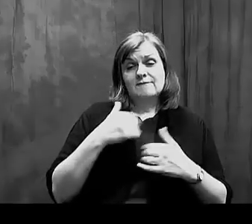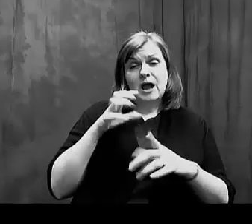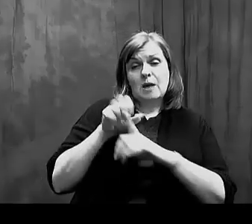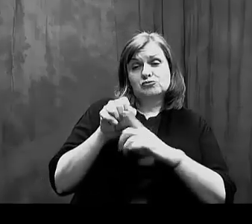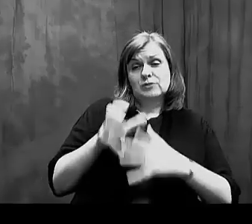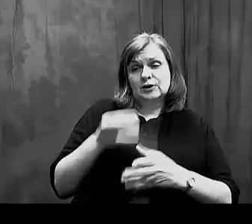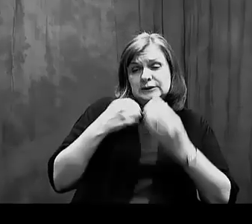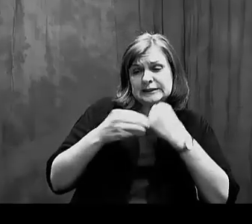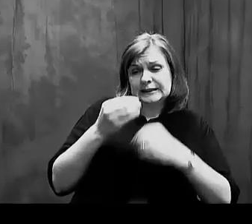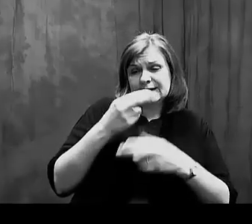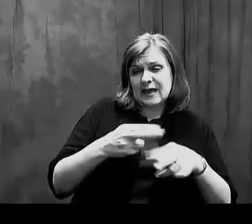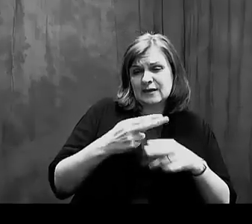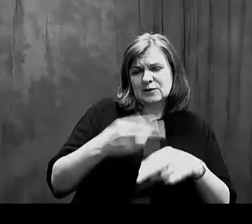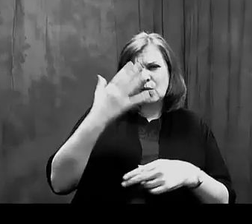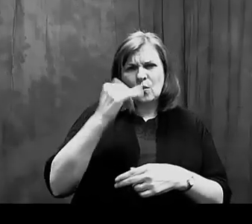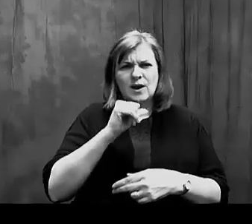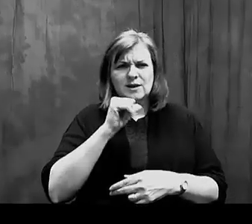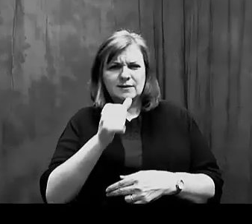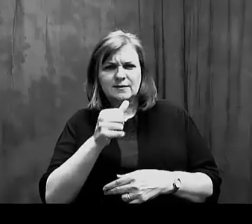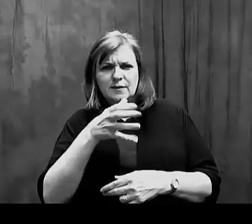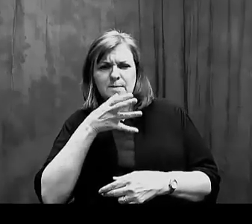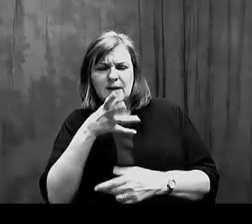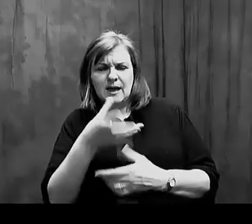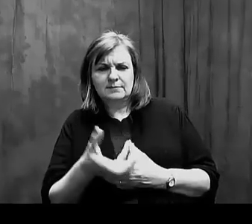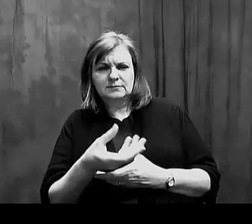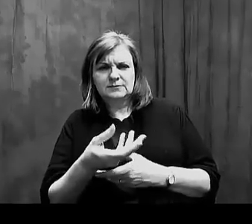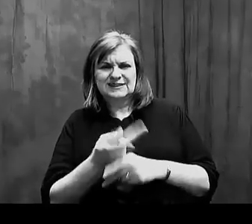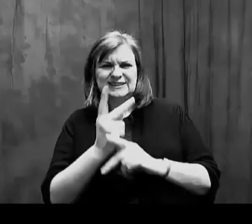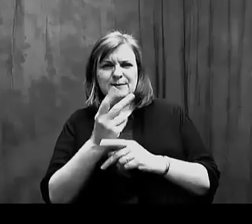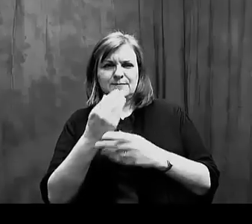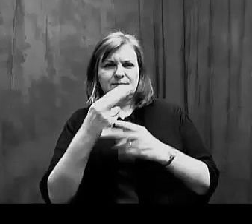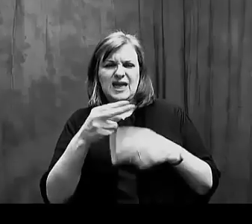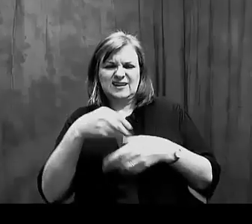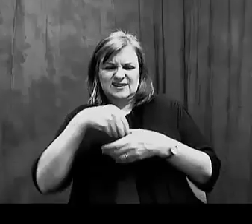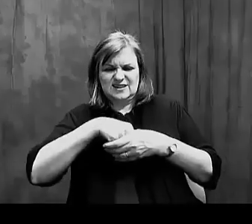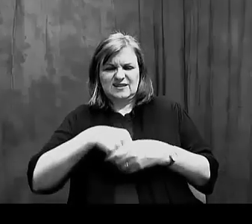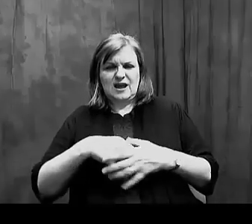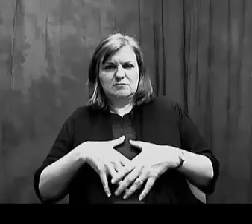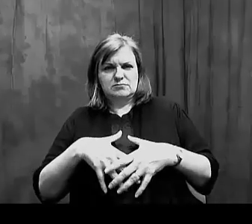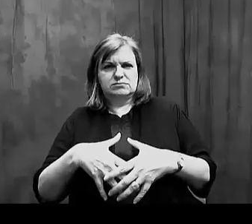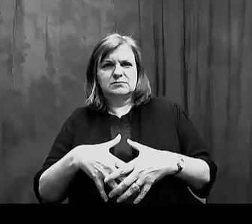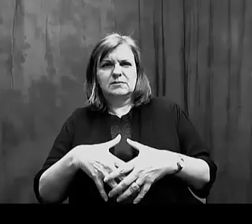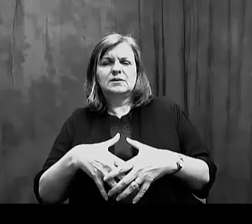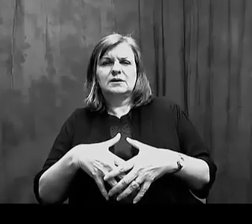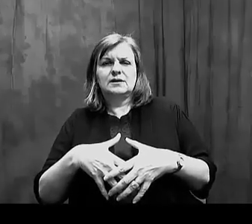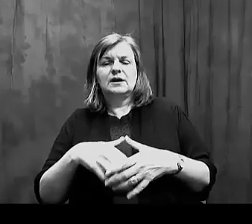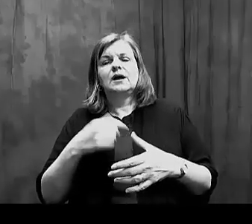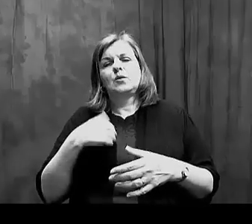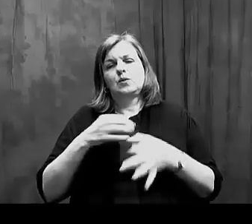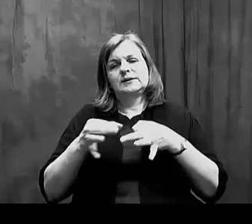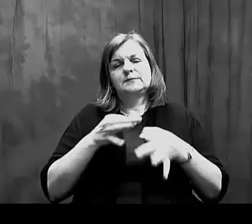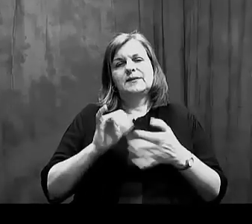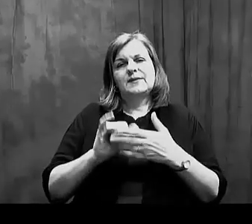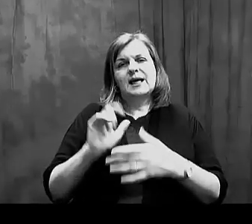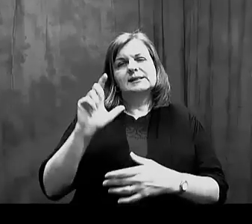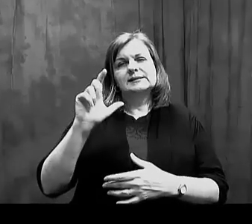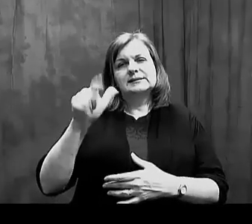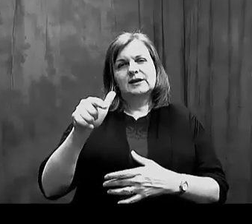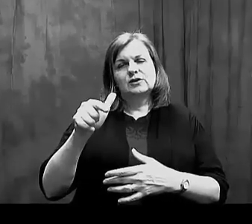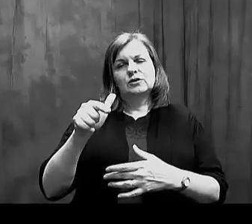and you may say OK well if there's gonna be high predation on the eggs - why doesn't mom just carry the eggs? we will get in to this more in